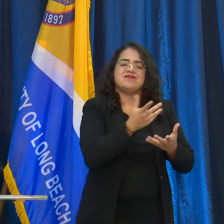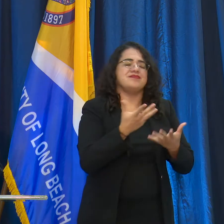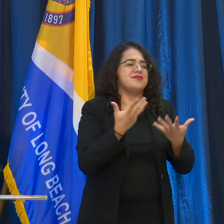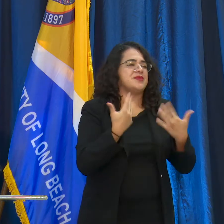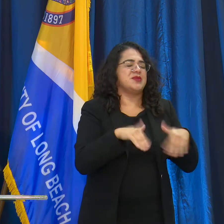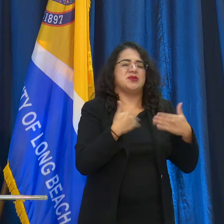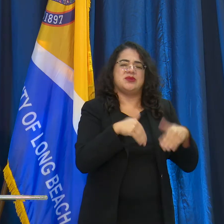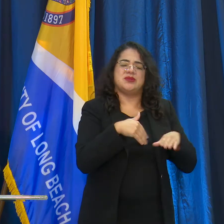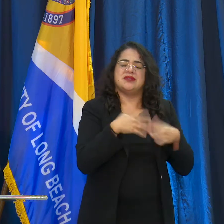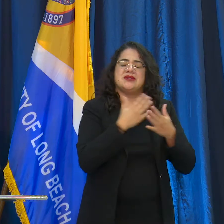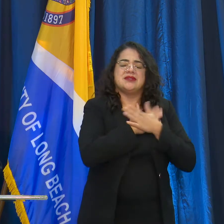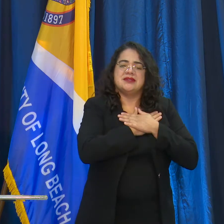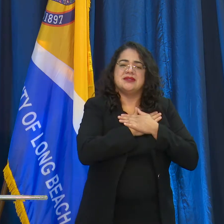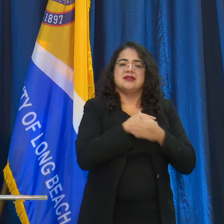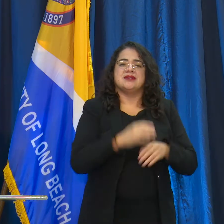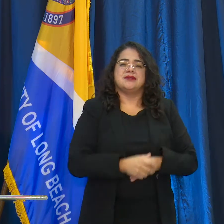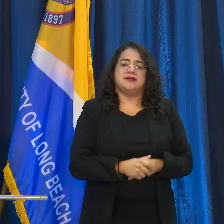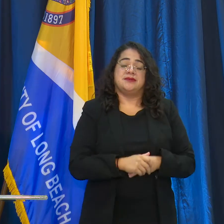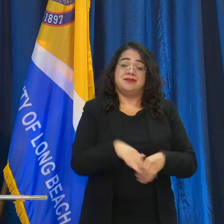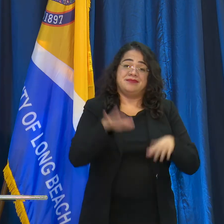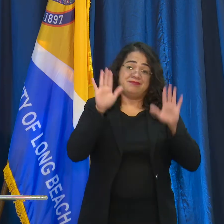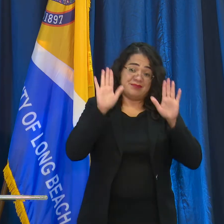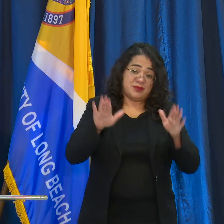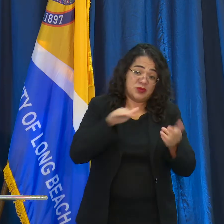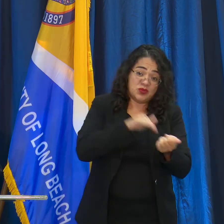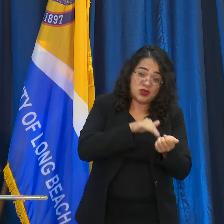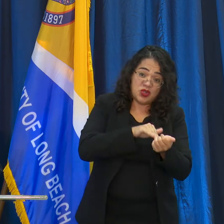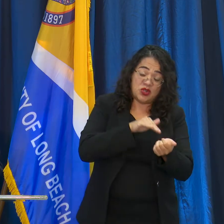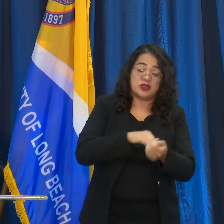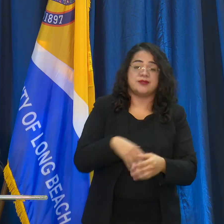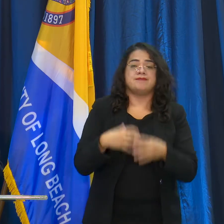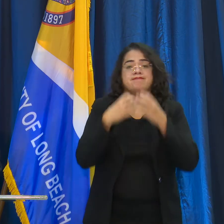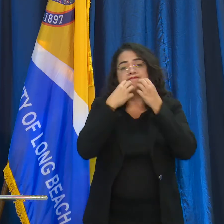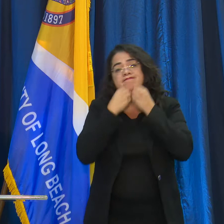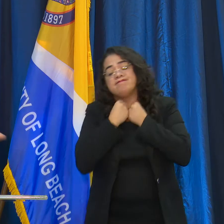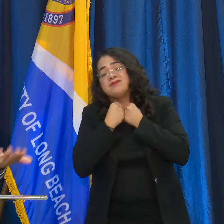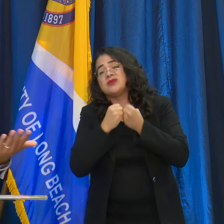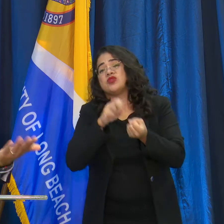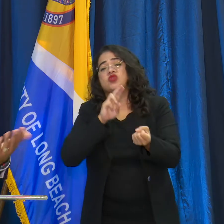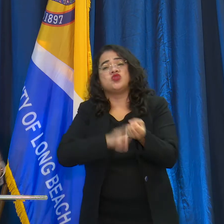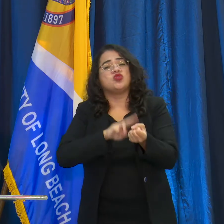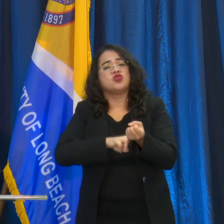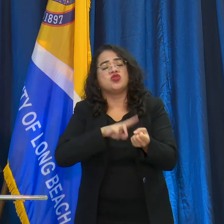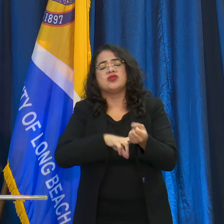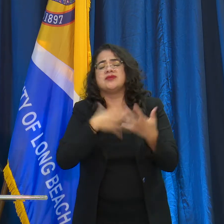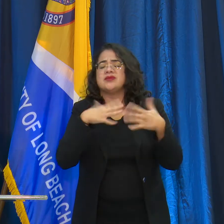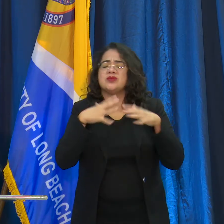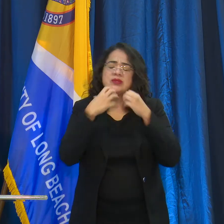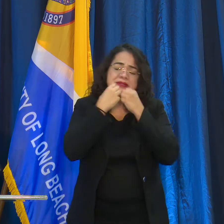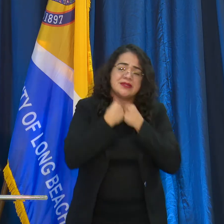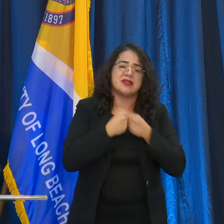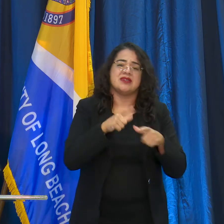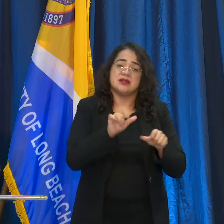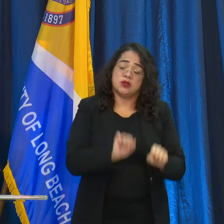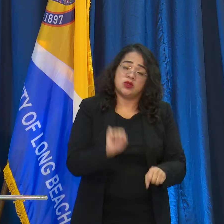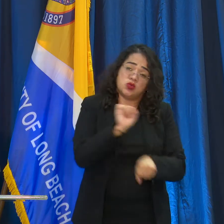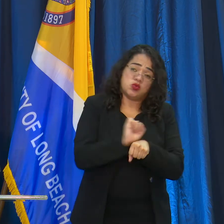by doctors and nurses, and these individuals are above and beyond doing heroic work in our hospitals, and I just want to thank